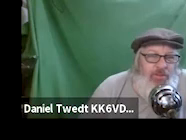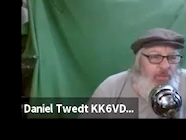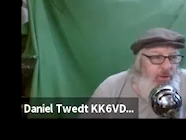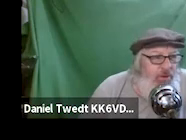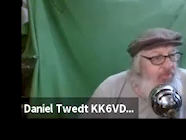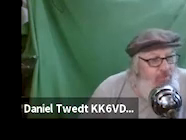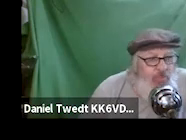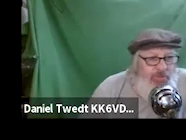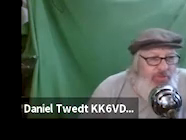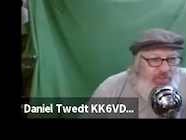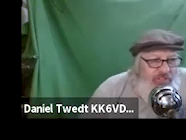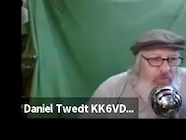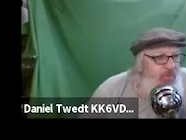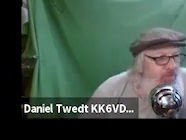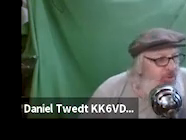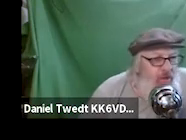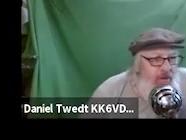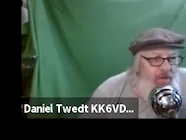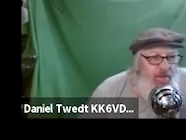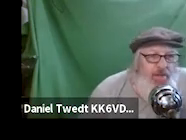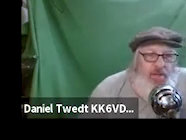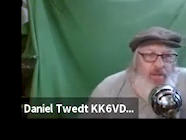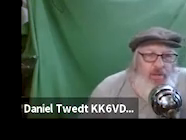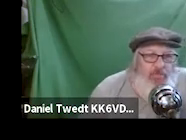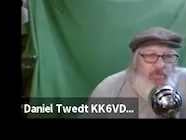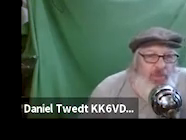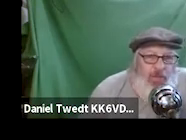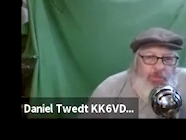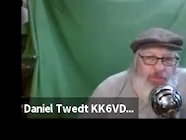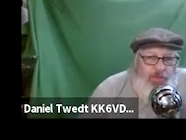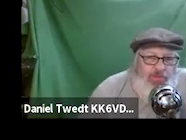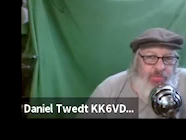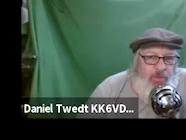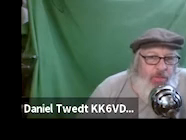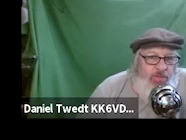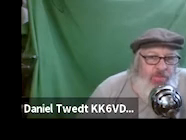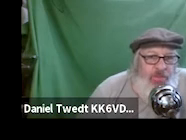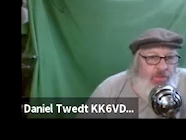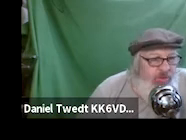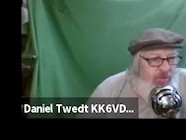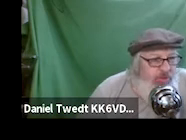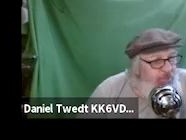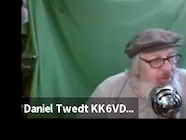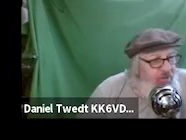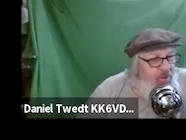Daniel Twedt KK6VDR: i'm a third, and a ham radio person, and I know that a lot of things like cell phones go offline.